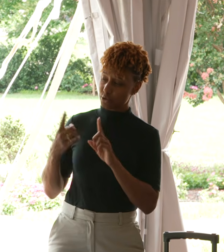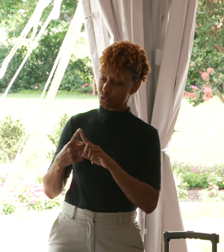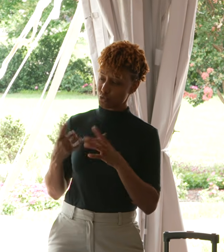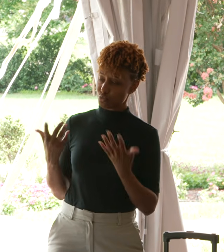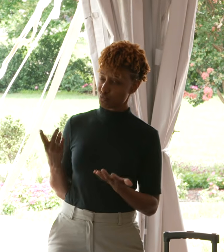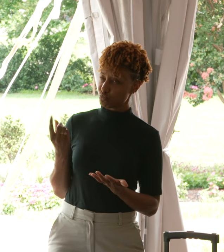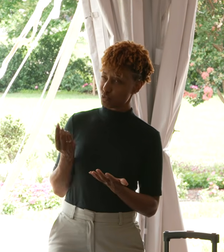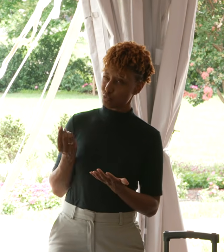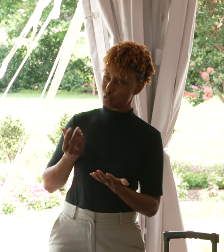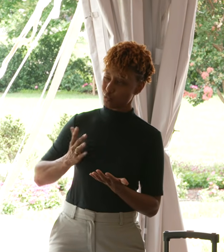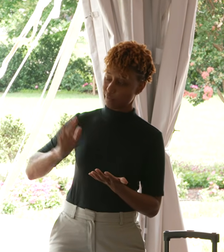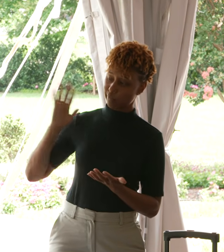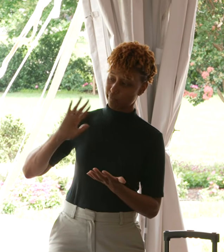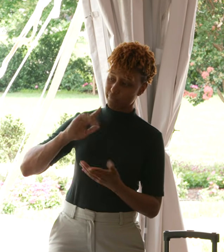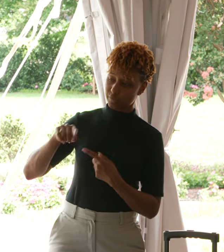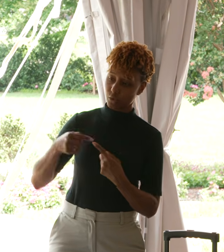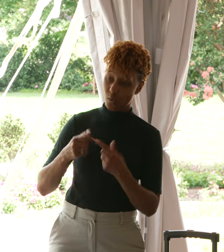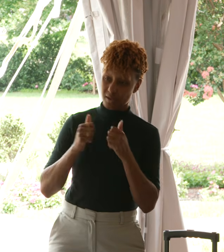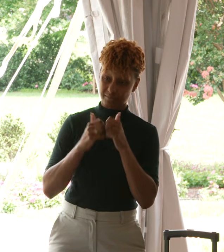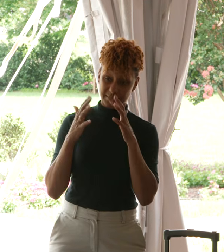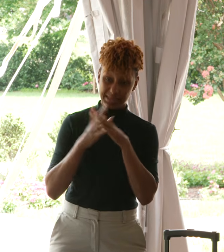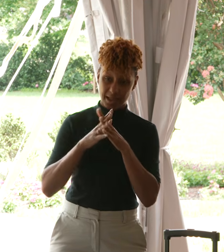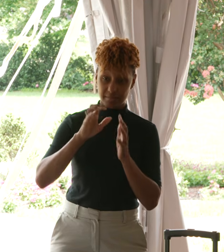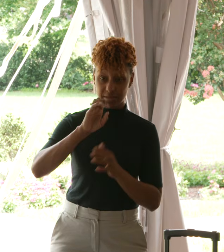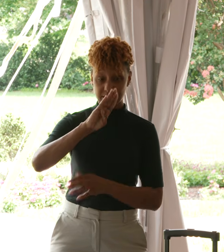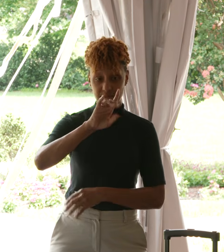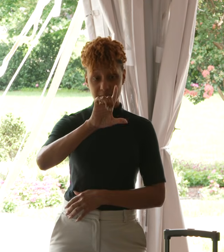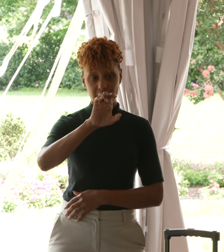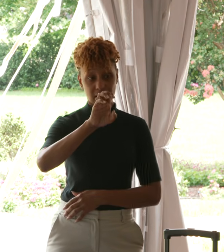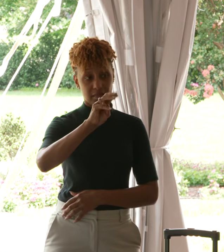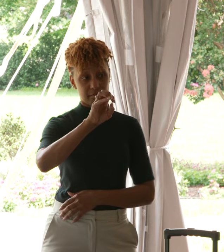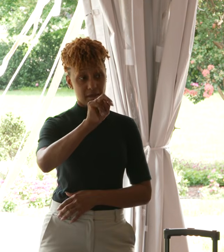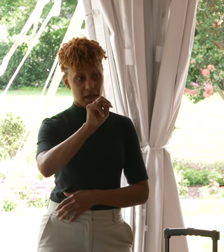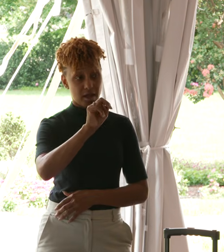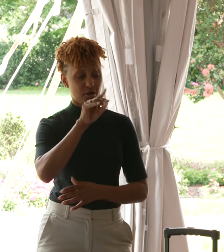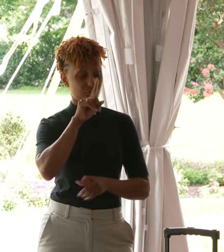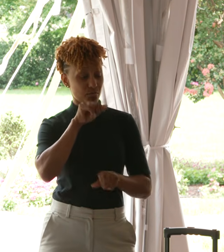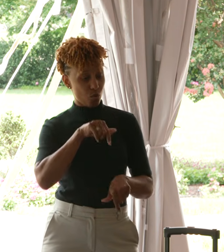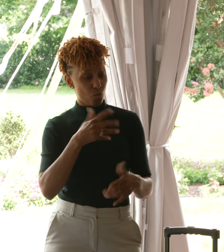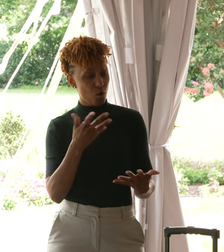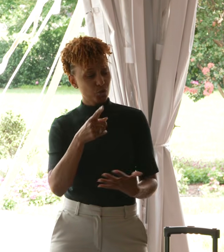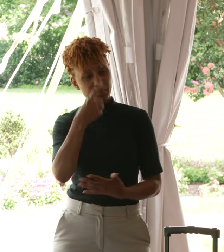doing when the Belmont Report was written, or what you think the American public should know. Or what